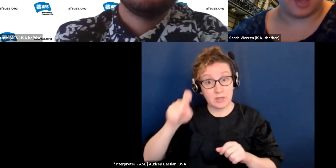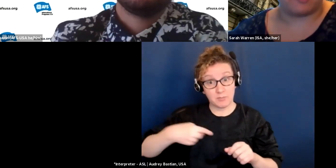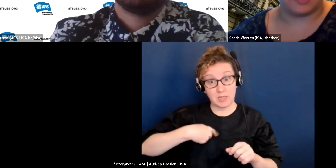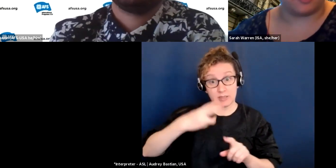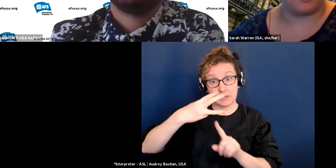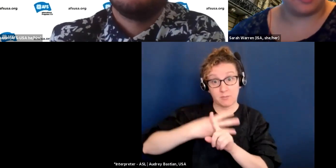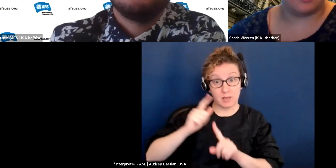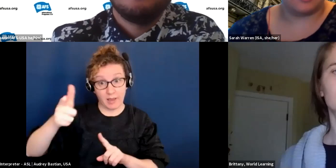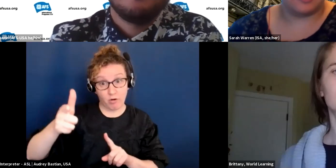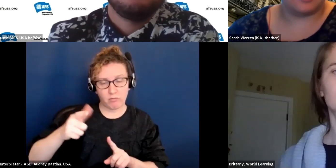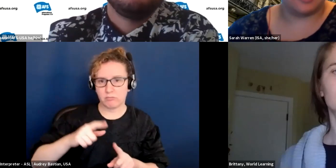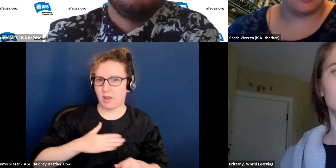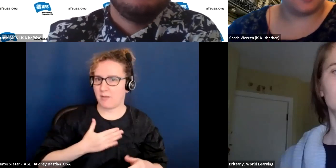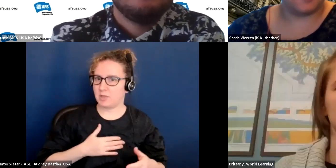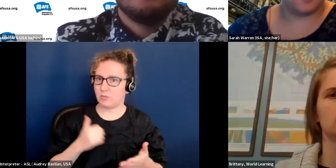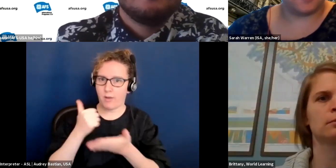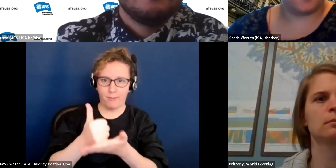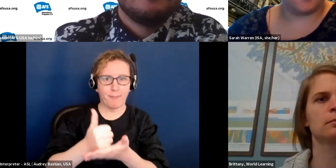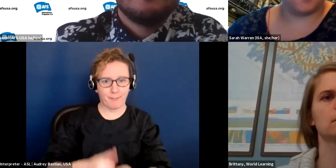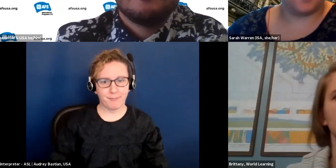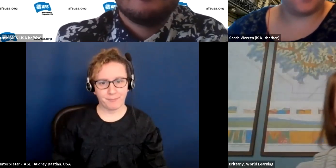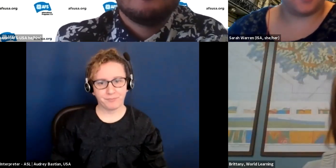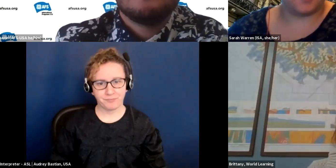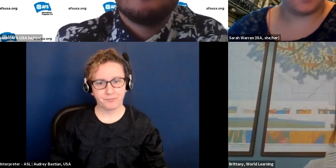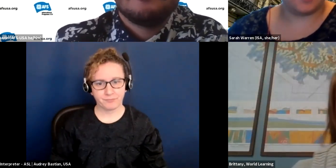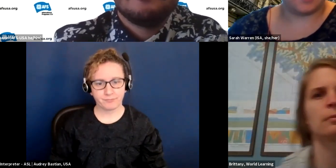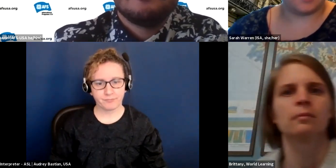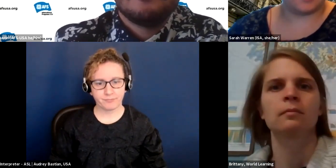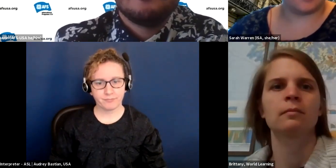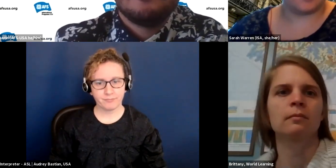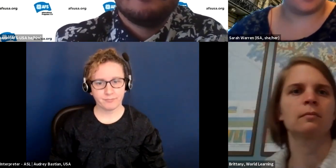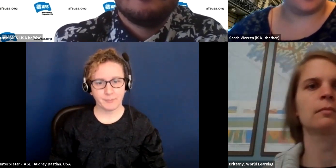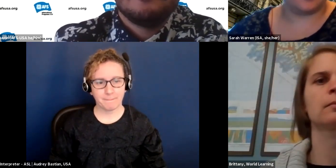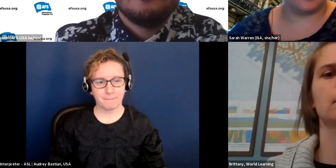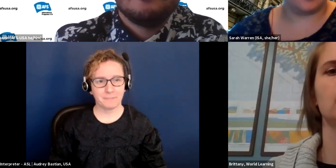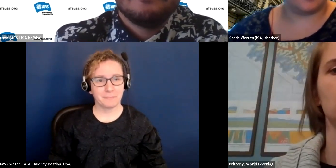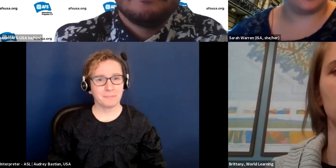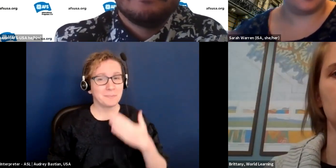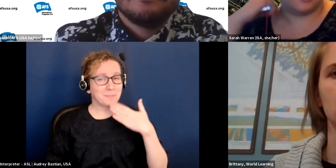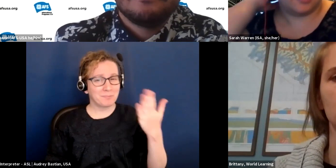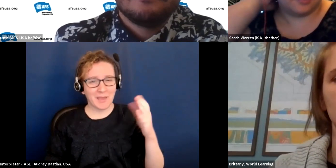I'm happy to help. >> JUSTIN HARFORD: Thank you, Sarah. Next